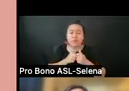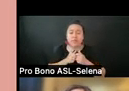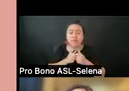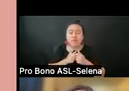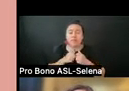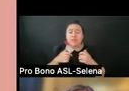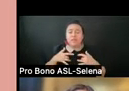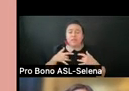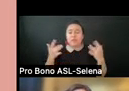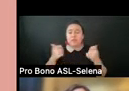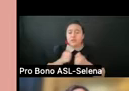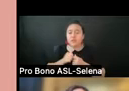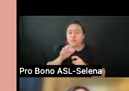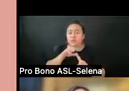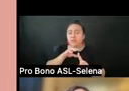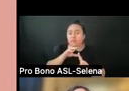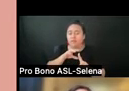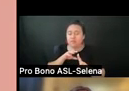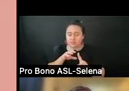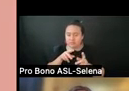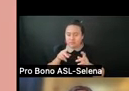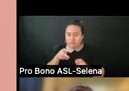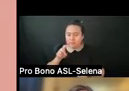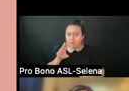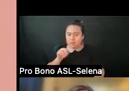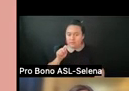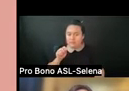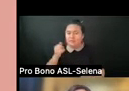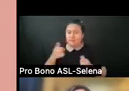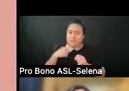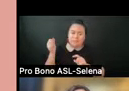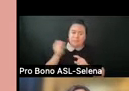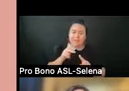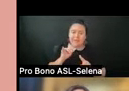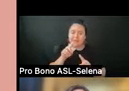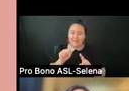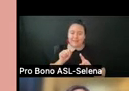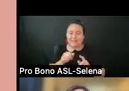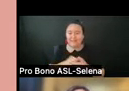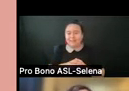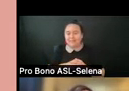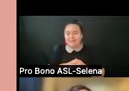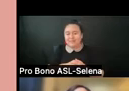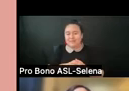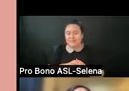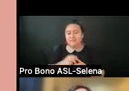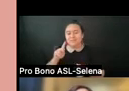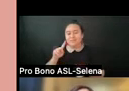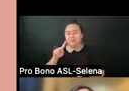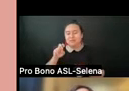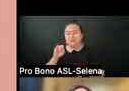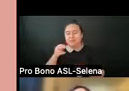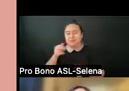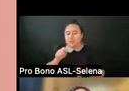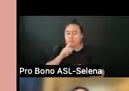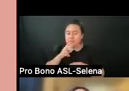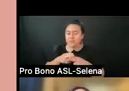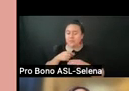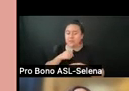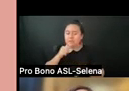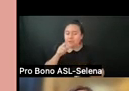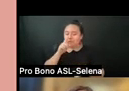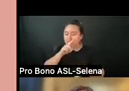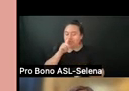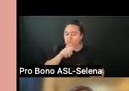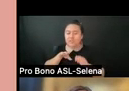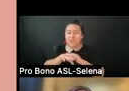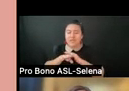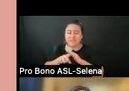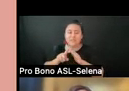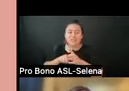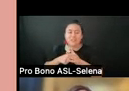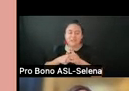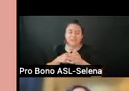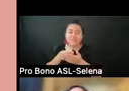But I am now back at IDA and I am the non-fiction access submission funds program manager.